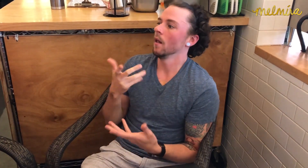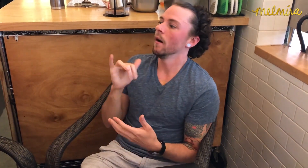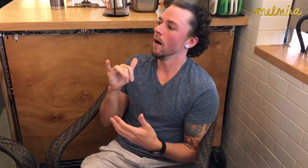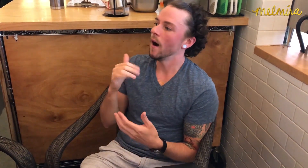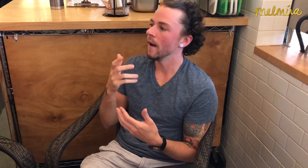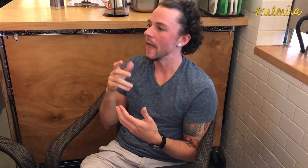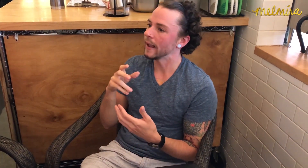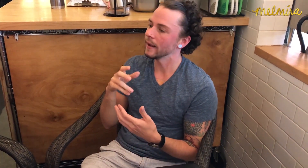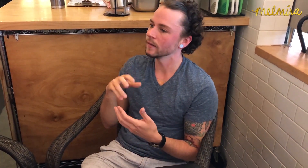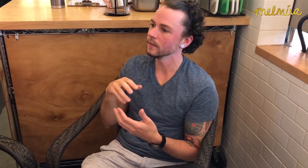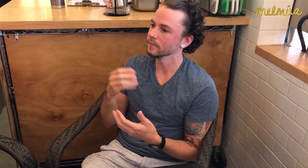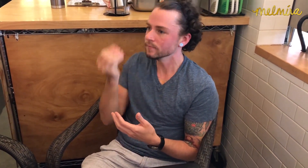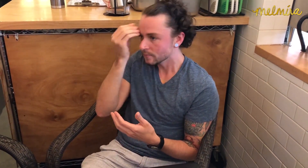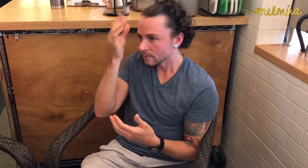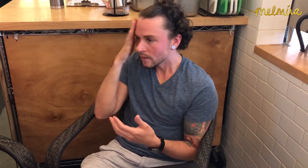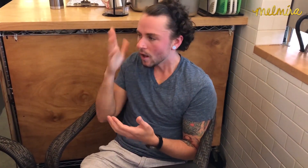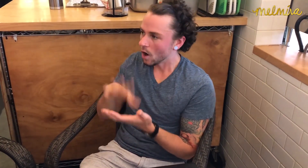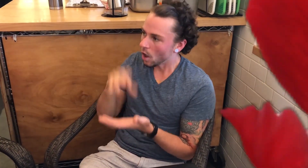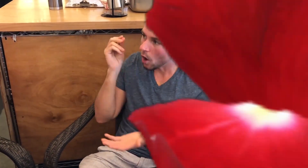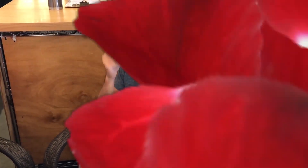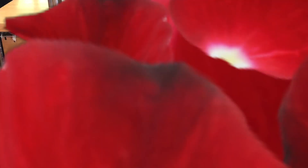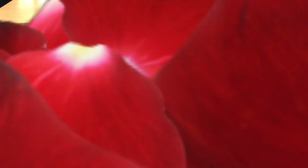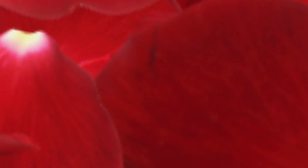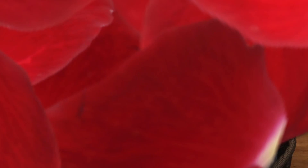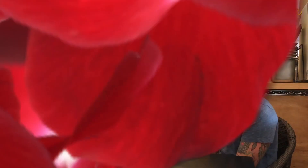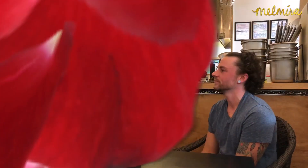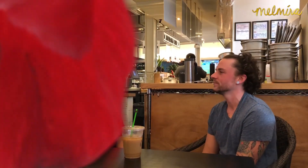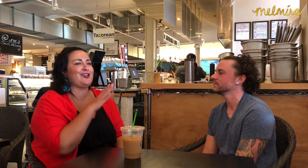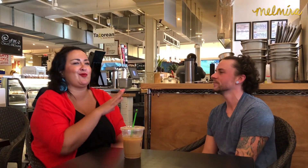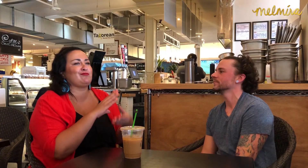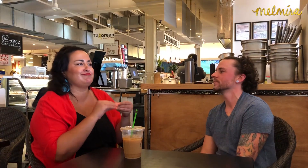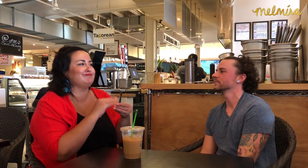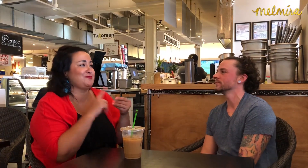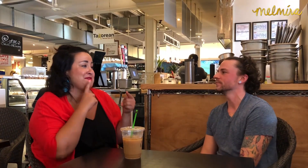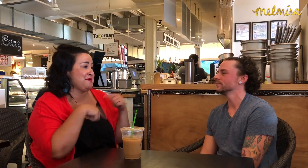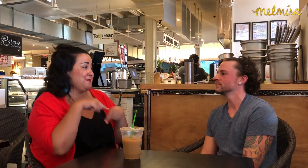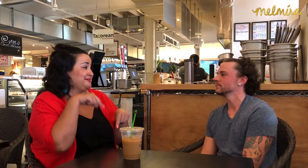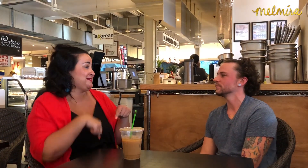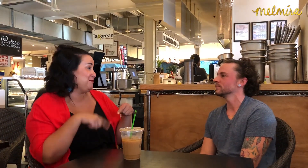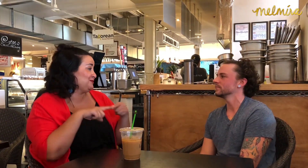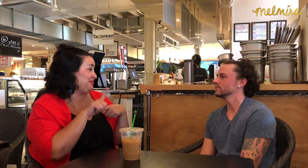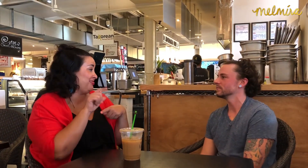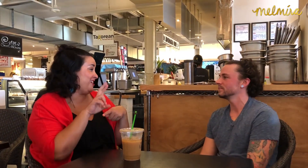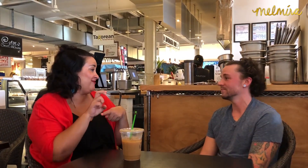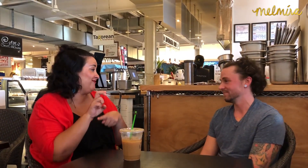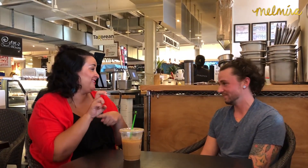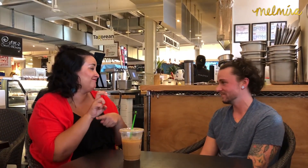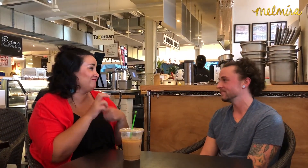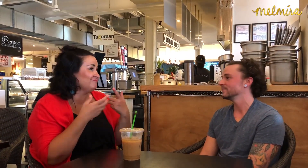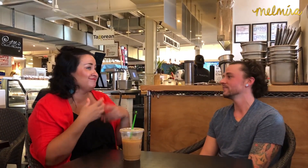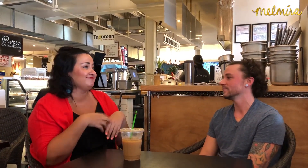This way, they will remember and learn. You comment, it comes down to love.